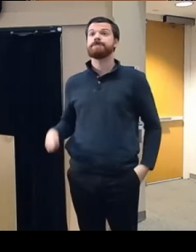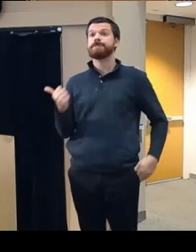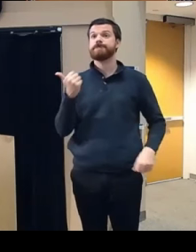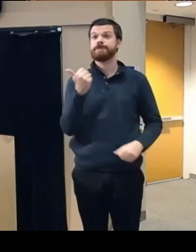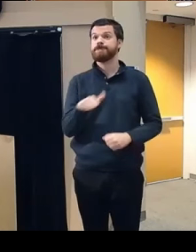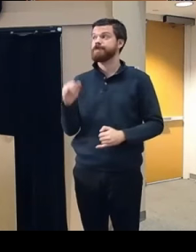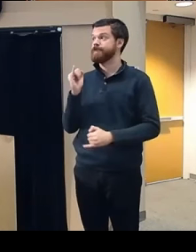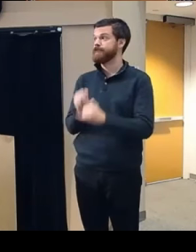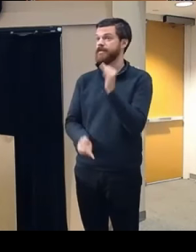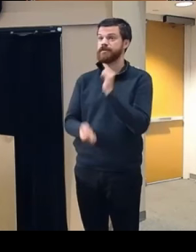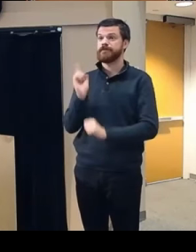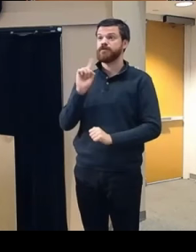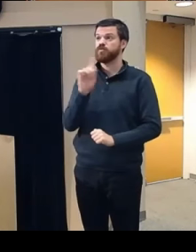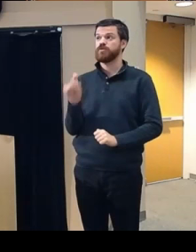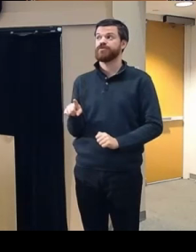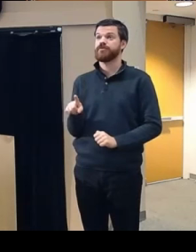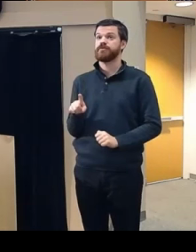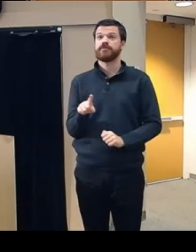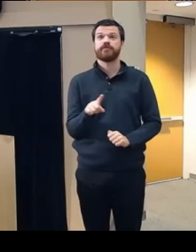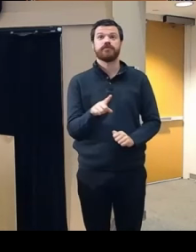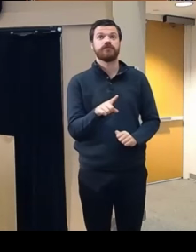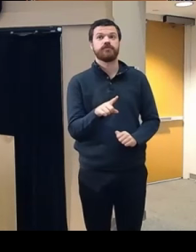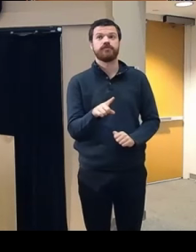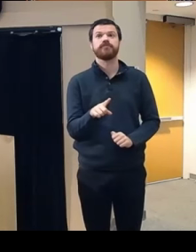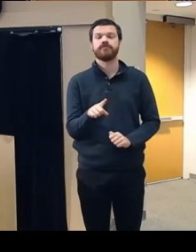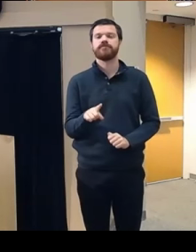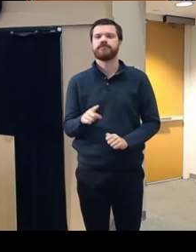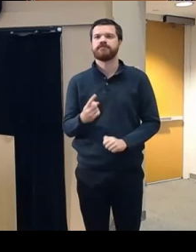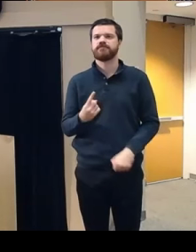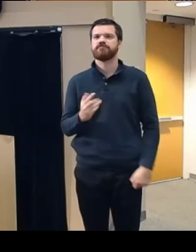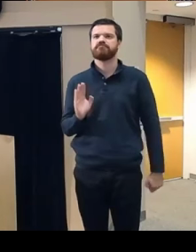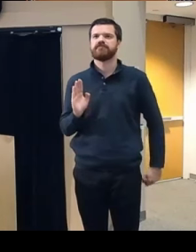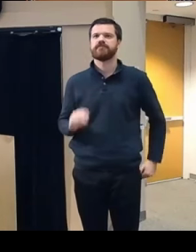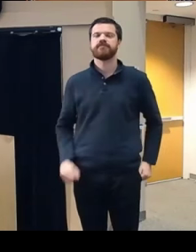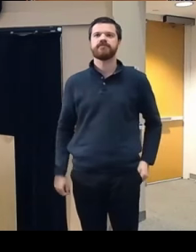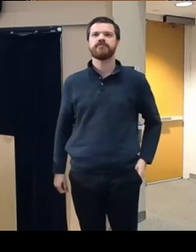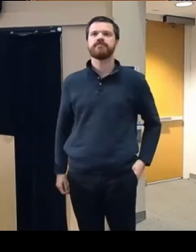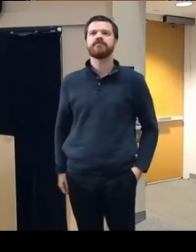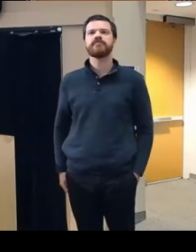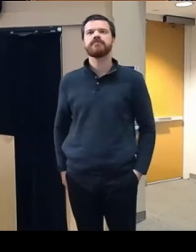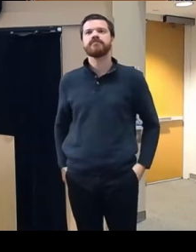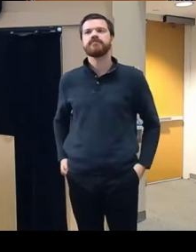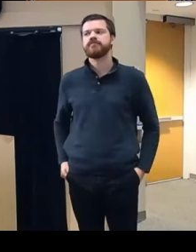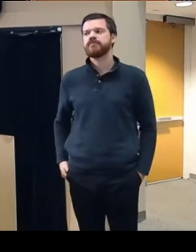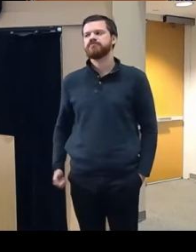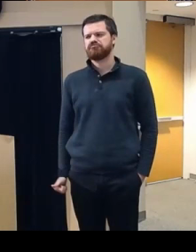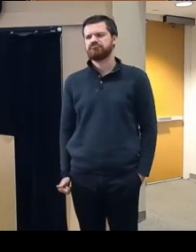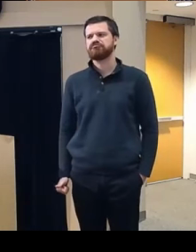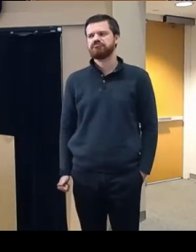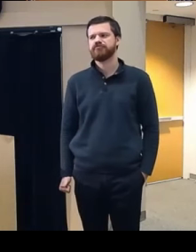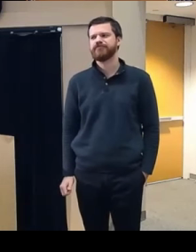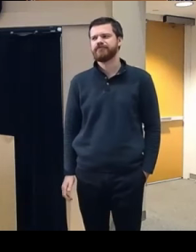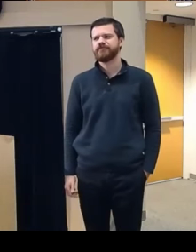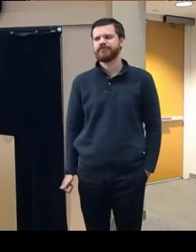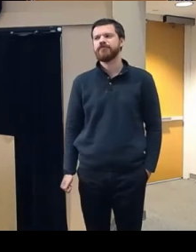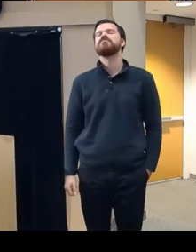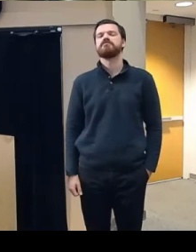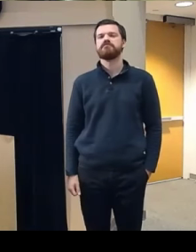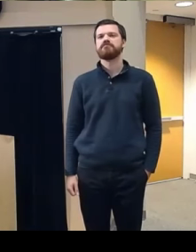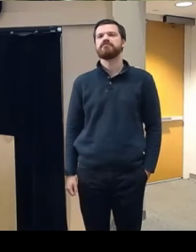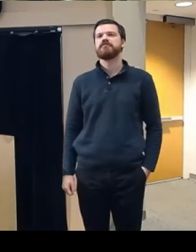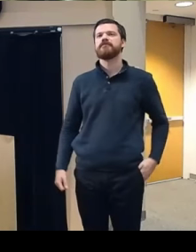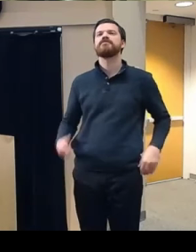questions great presentation Kayla thank you thank you um I just wanted